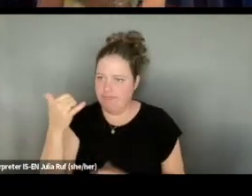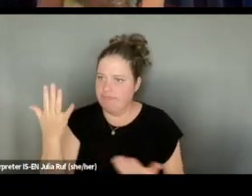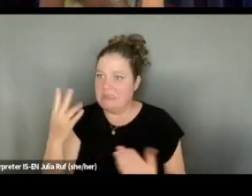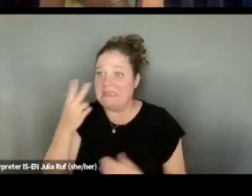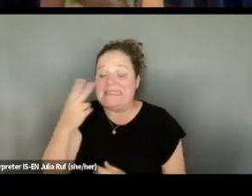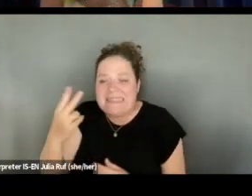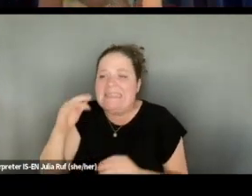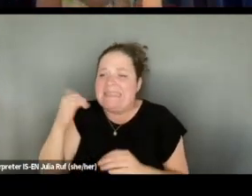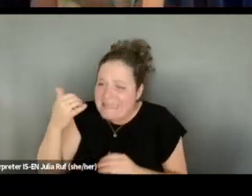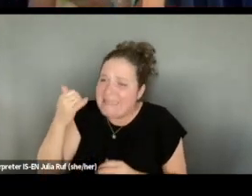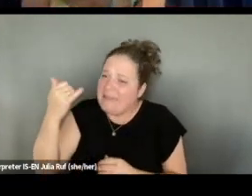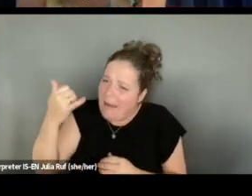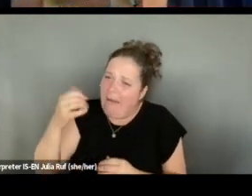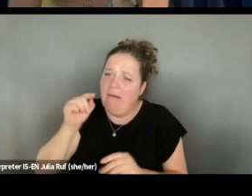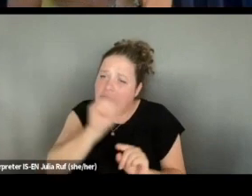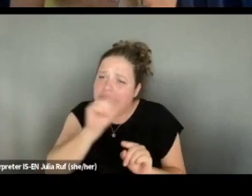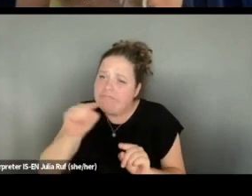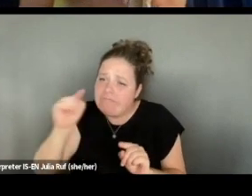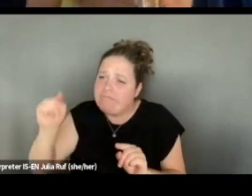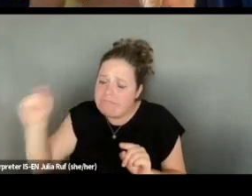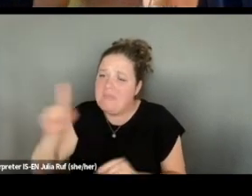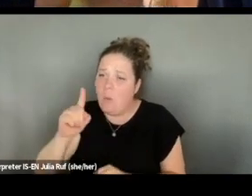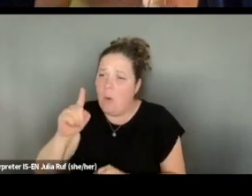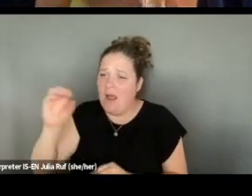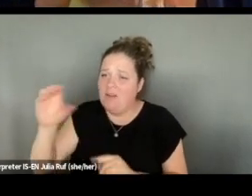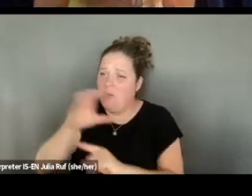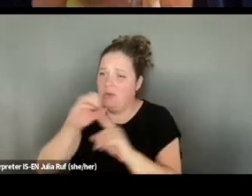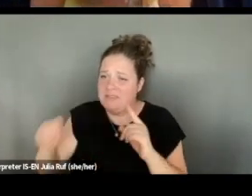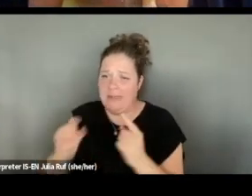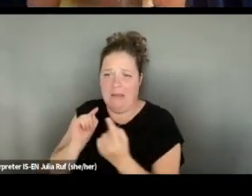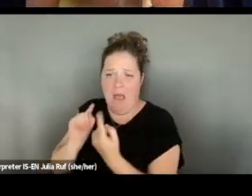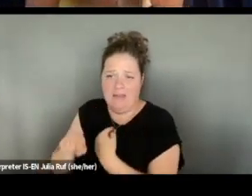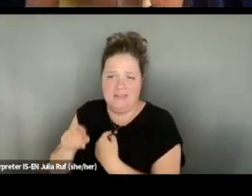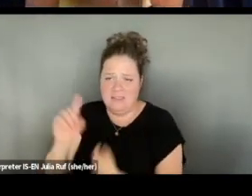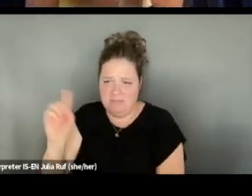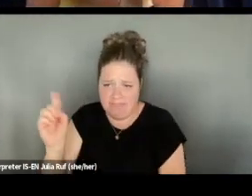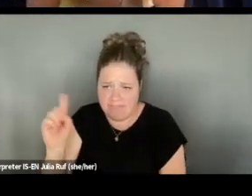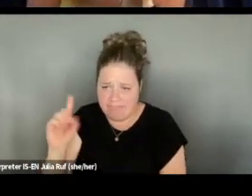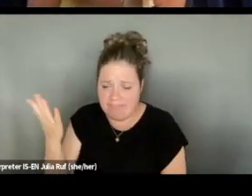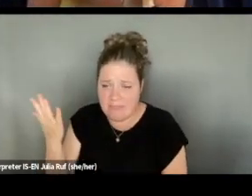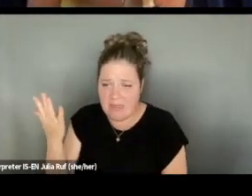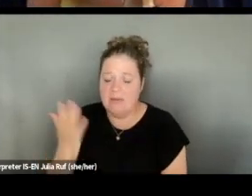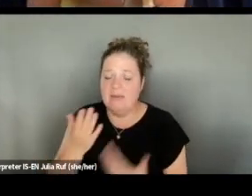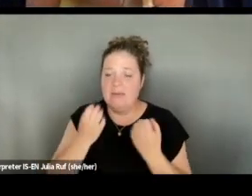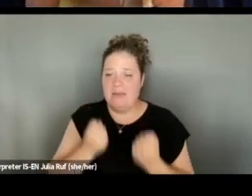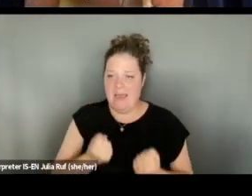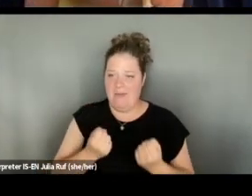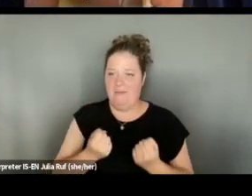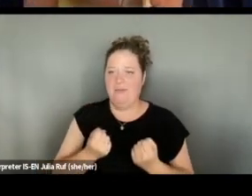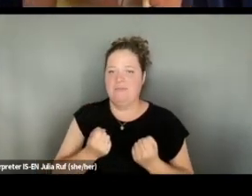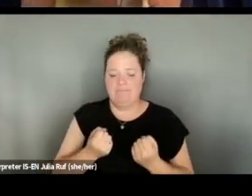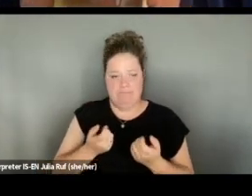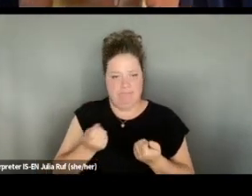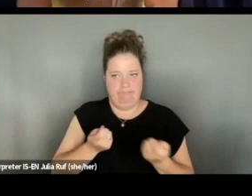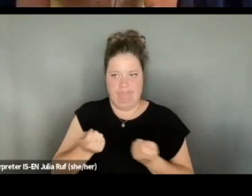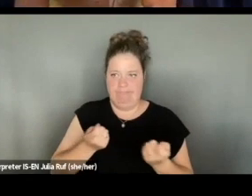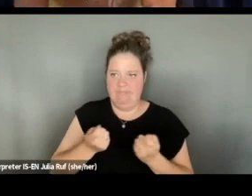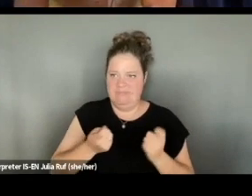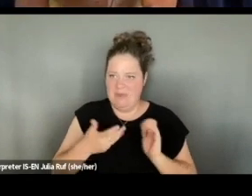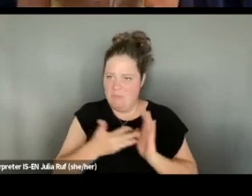perfect, and we do see a lack of feedback, absolutely. Also, some of the monitoring agencies say that they still struggle with getting the public